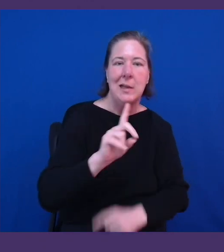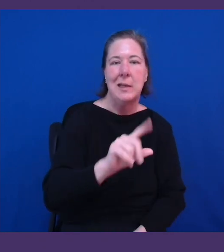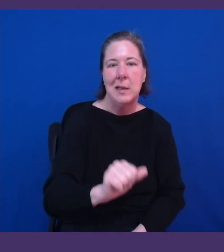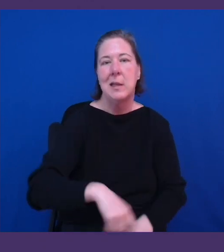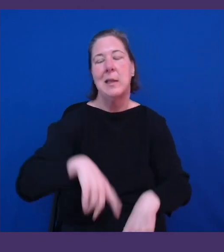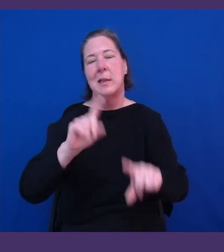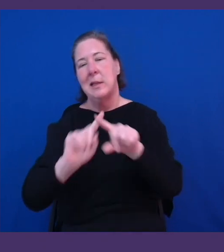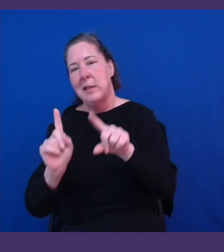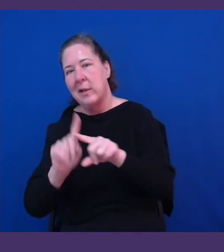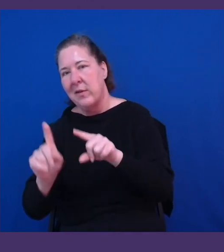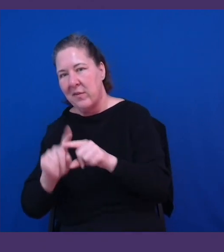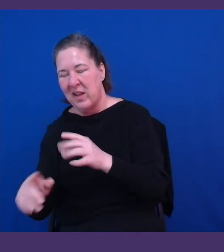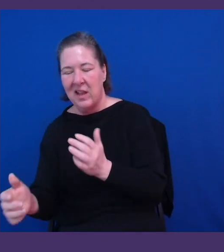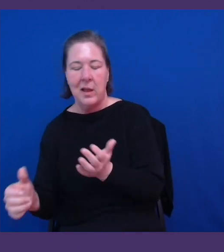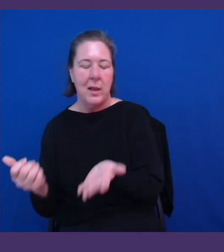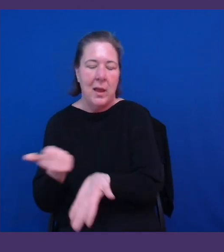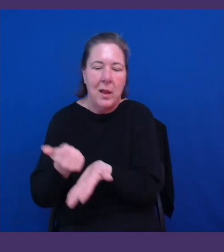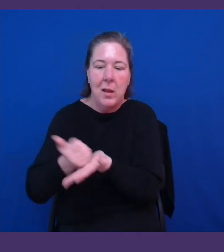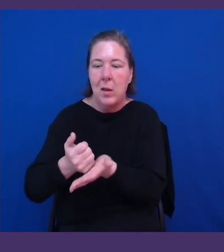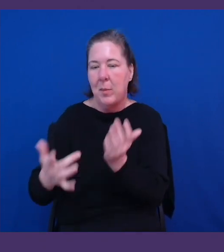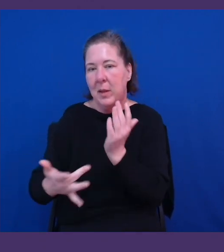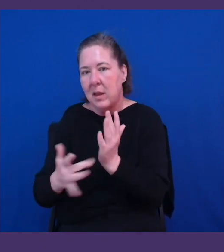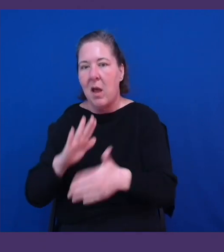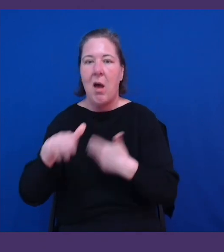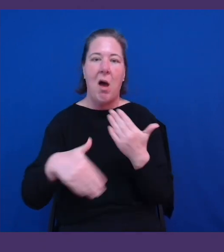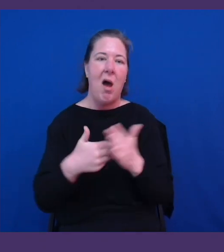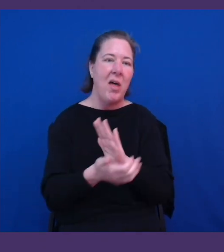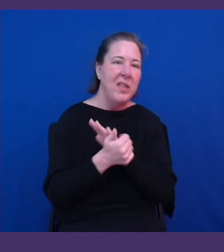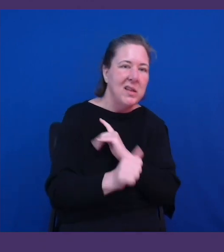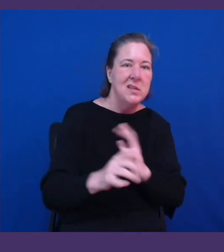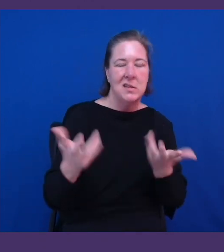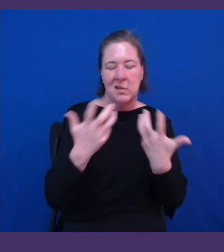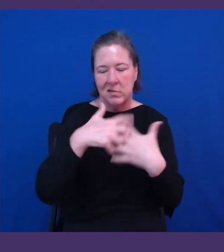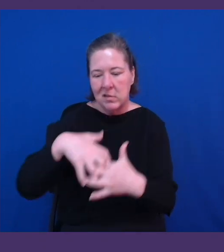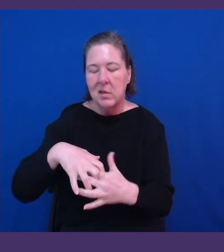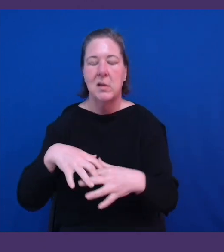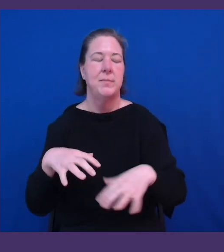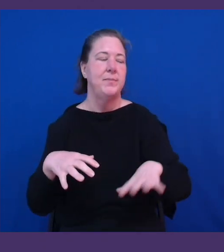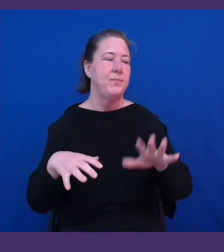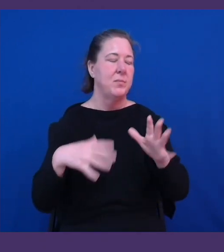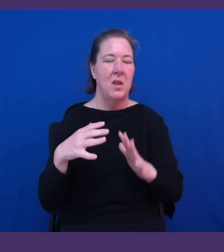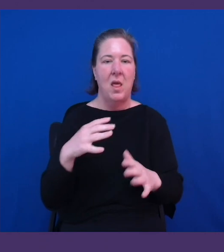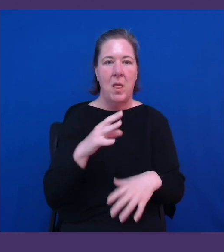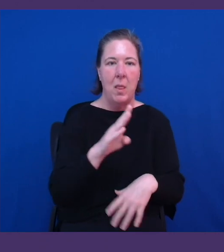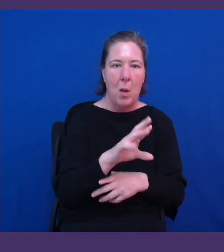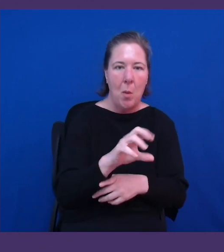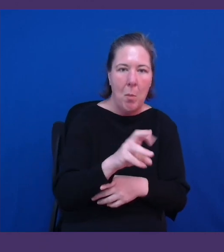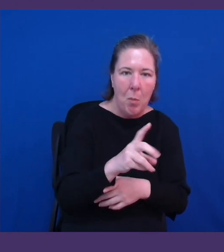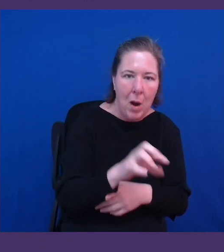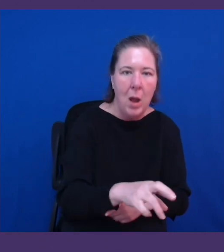with all the competence and the combination of the browsers and operating systems and everything.